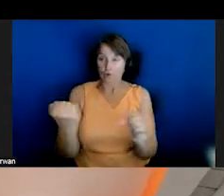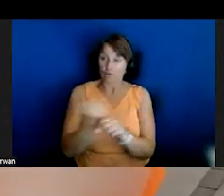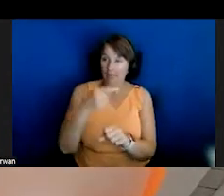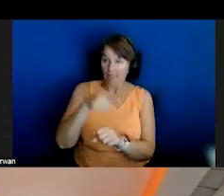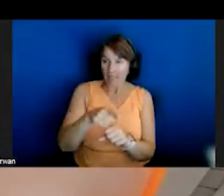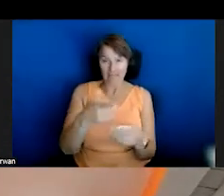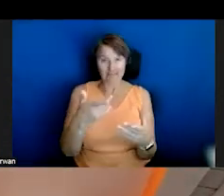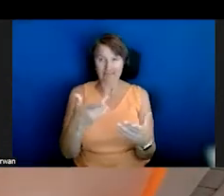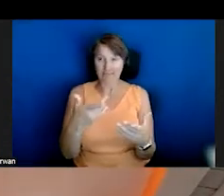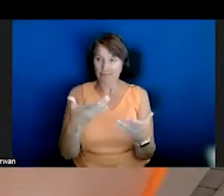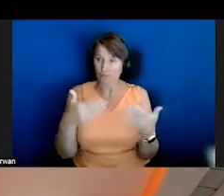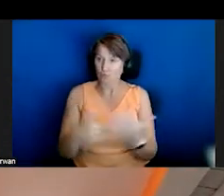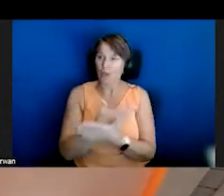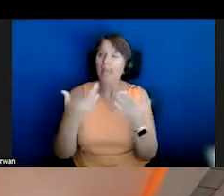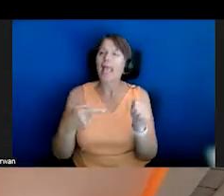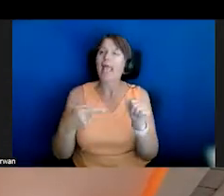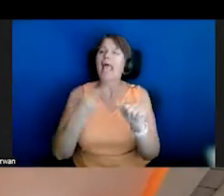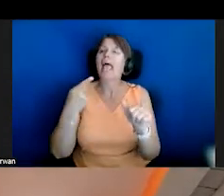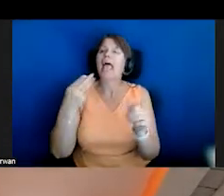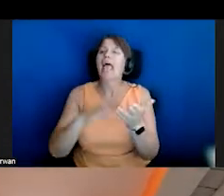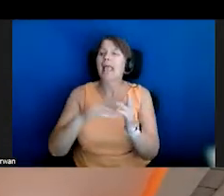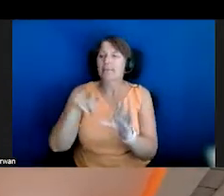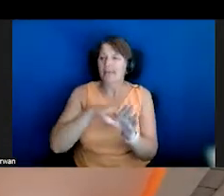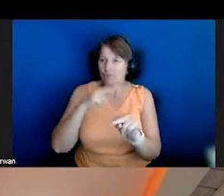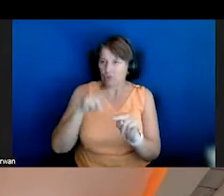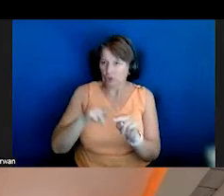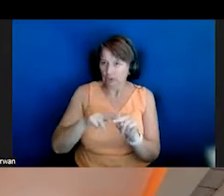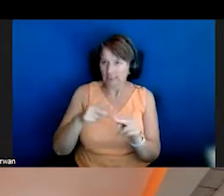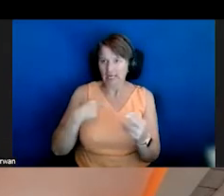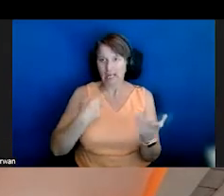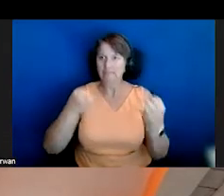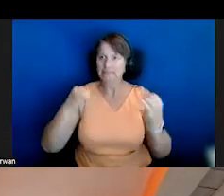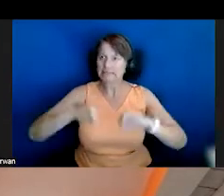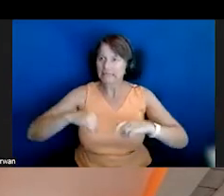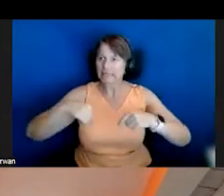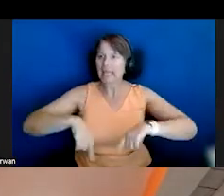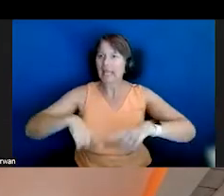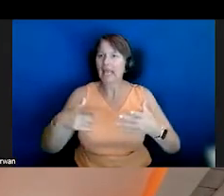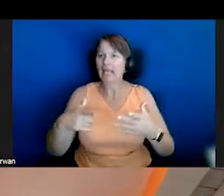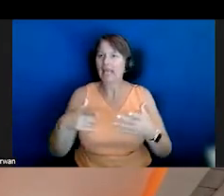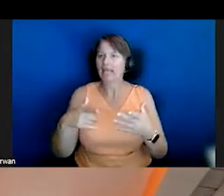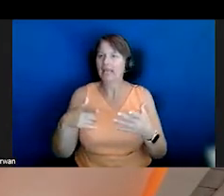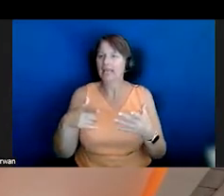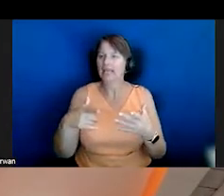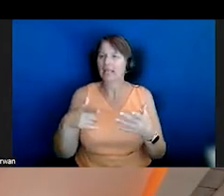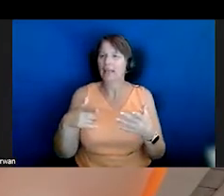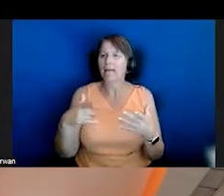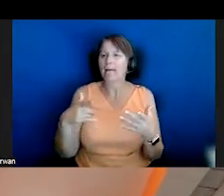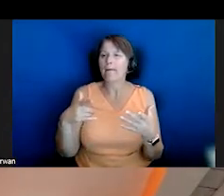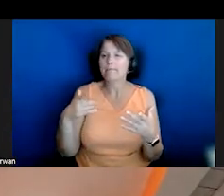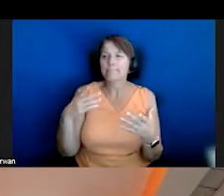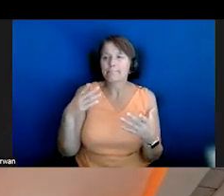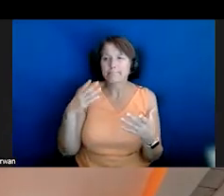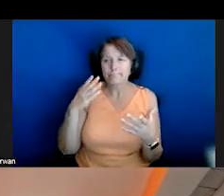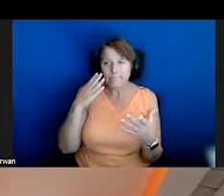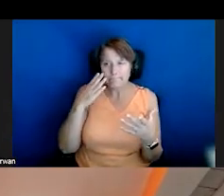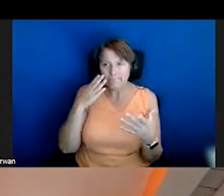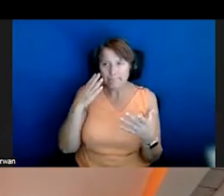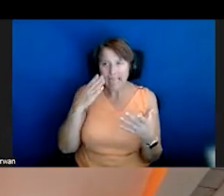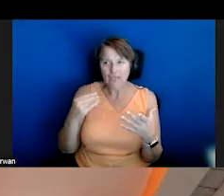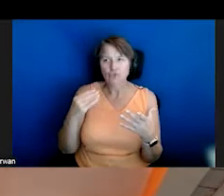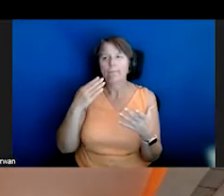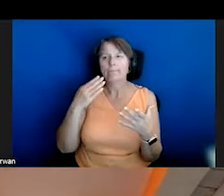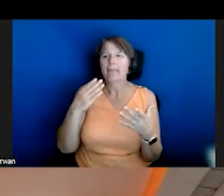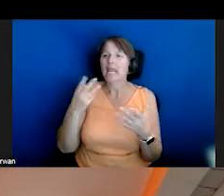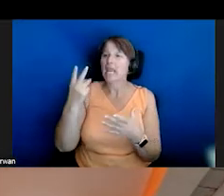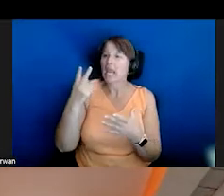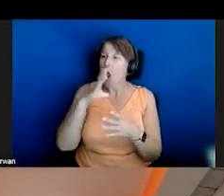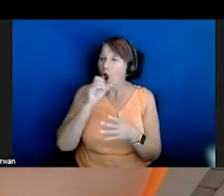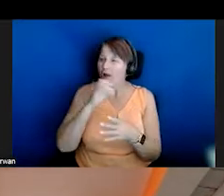I'm Amy Franceschini. I'm sitting in Ghent, Belgium, in an orange room in an old worker